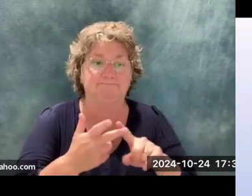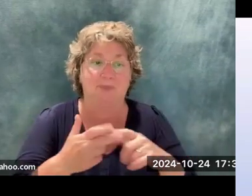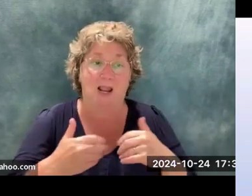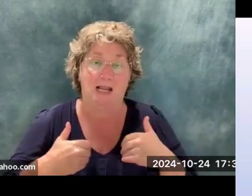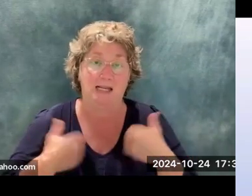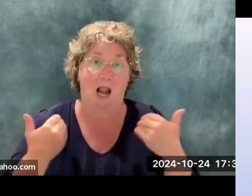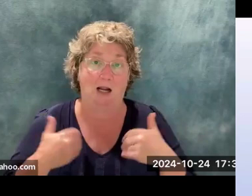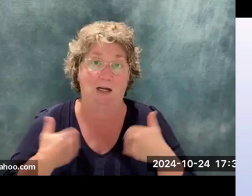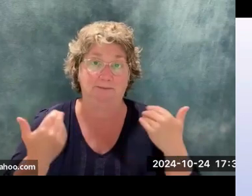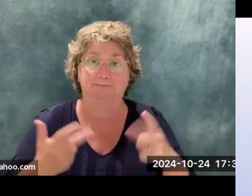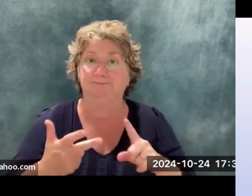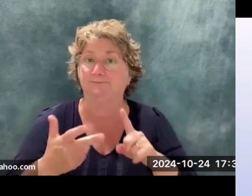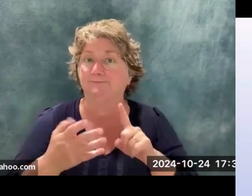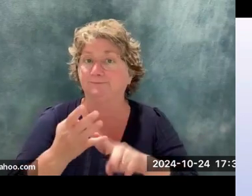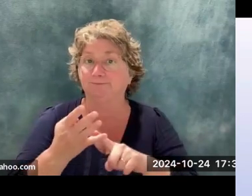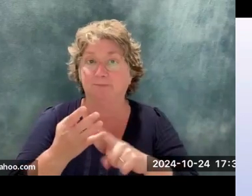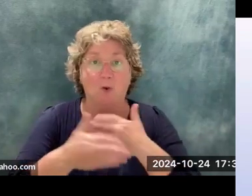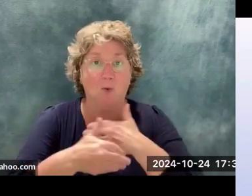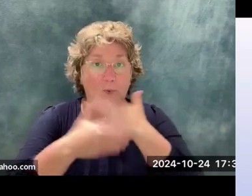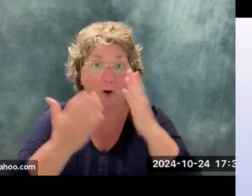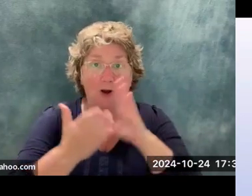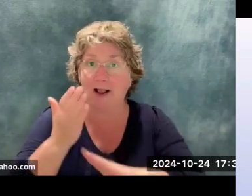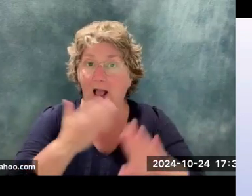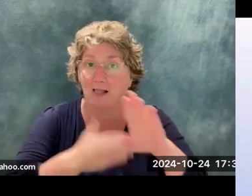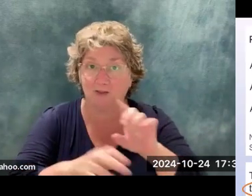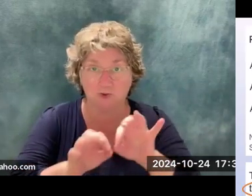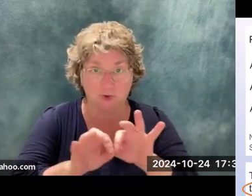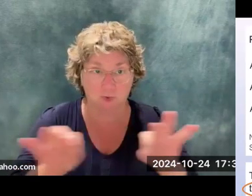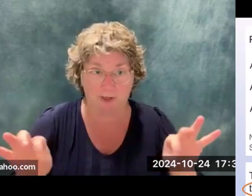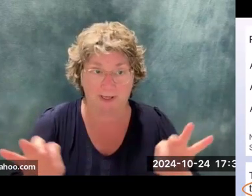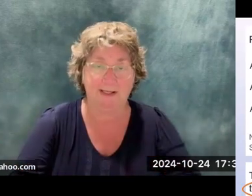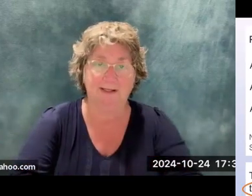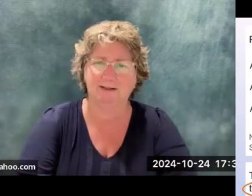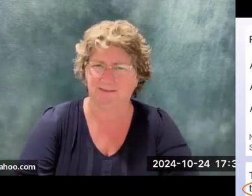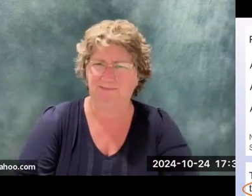So that's unfortunate that somehow this has become politicized.